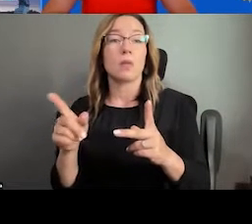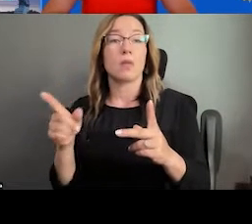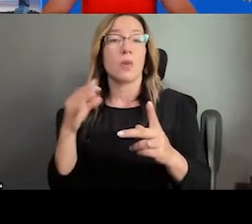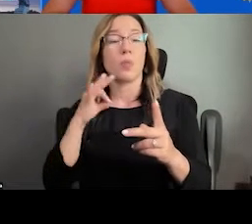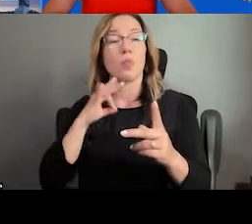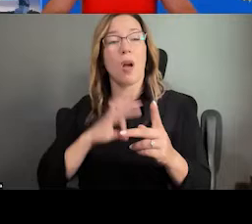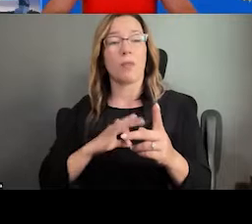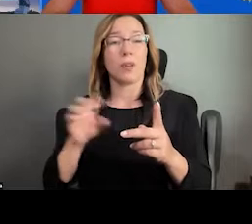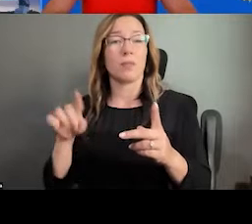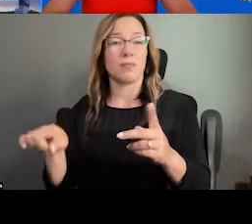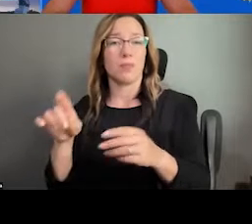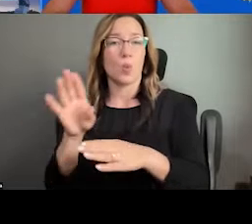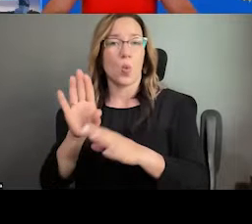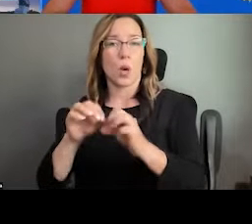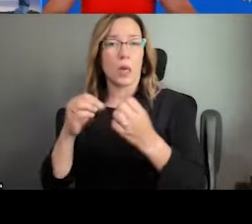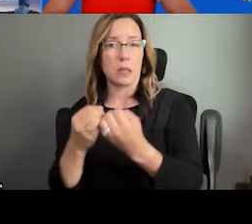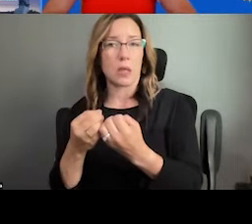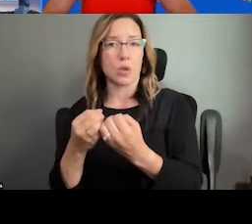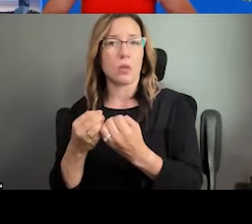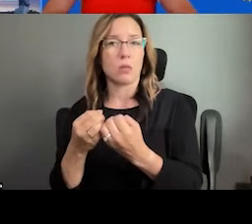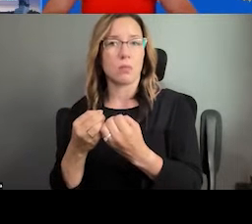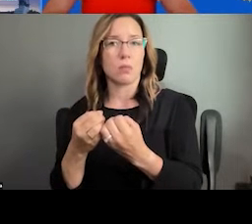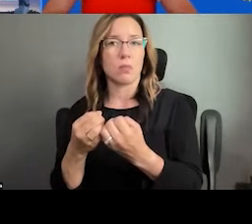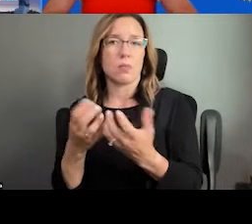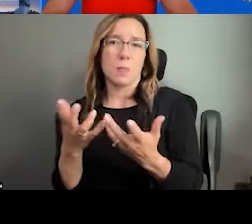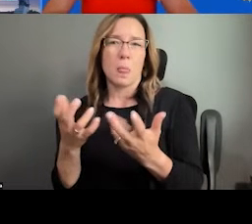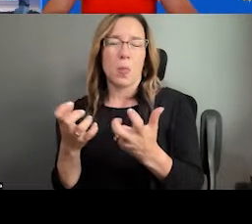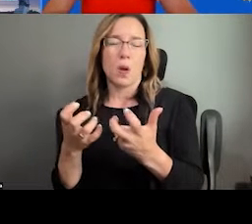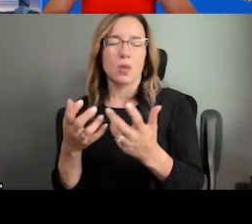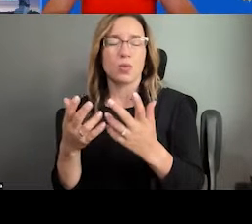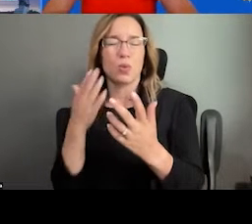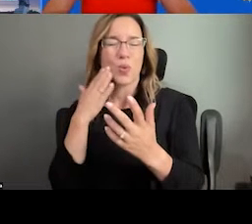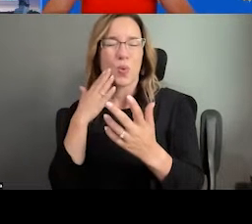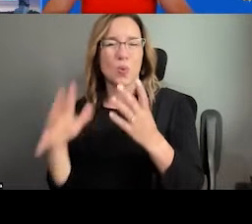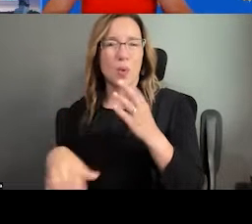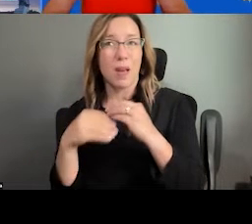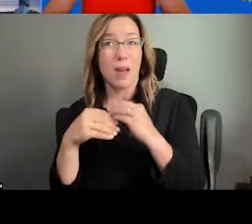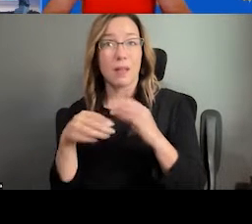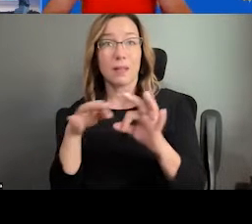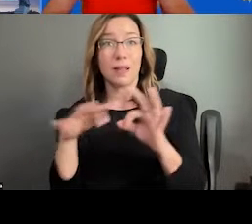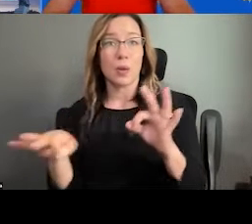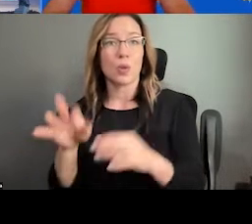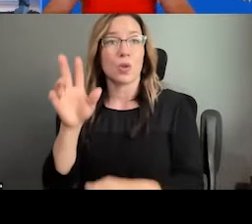I should note that we had added language, in the 23 version that specifically